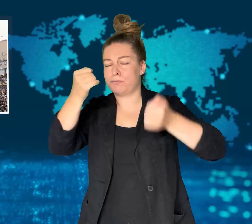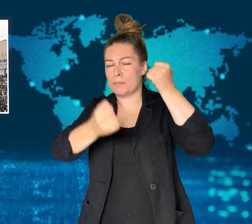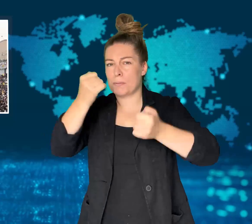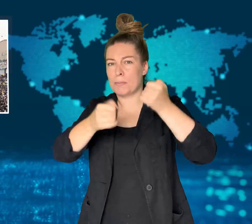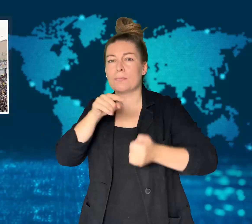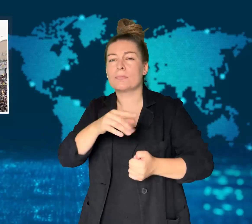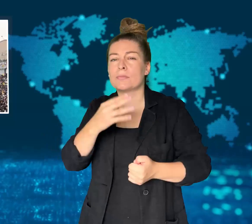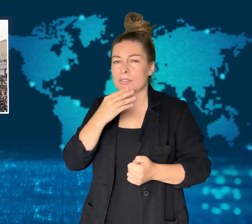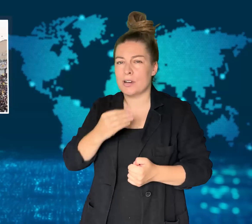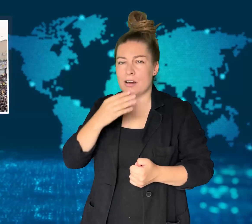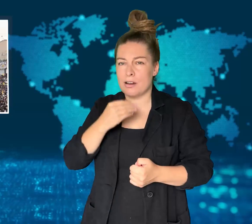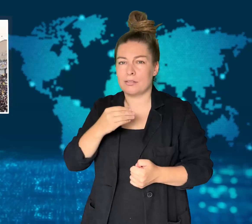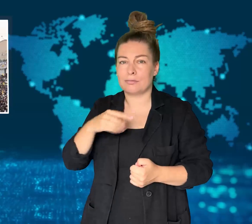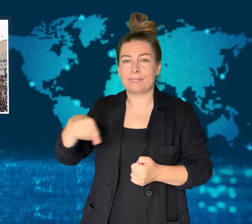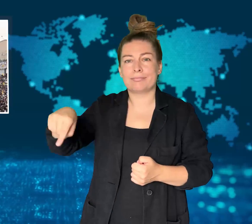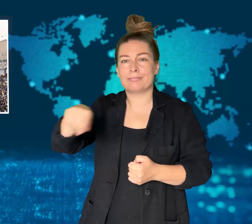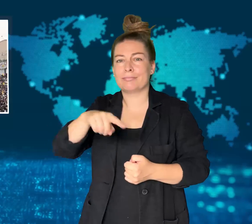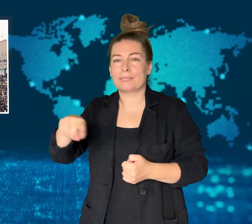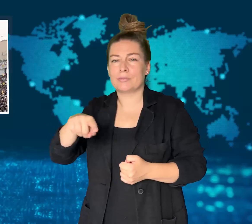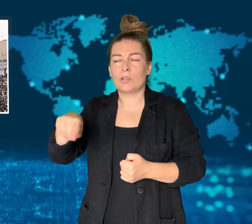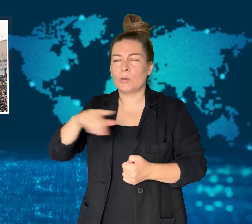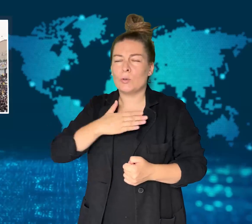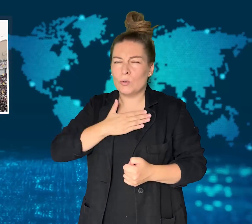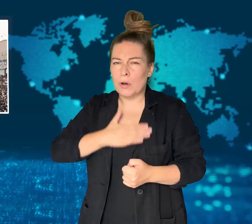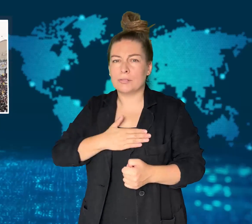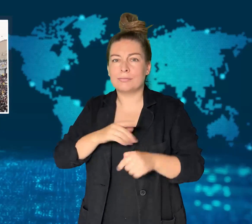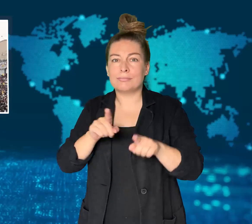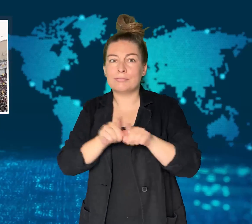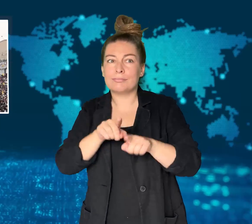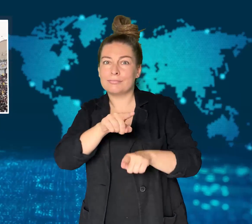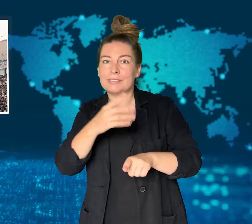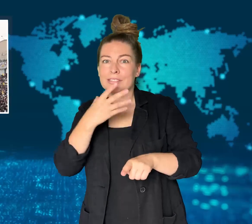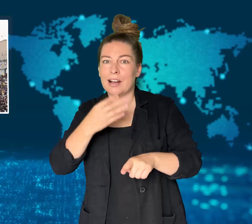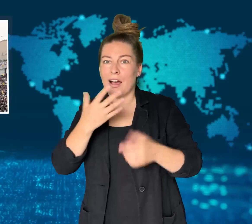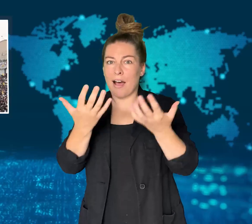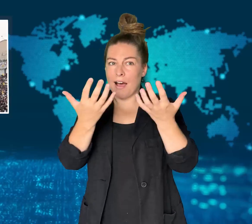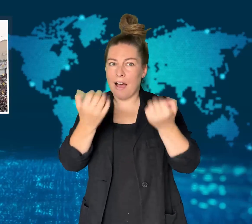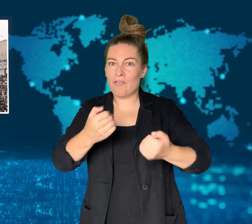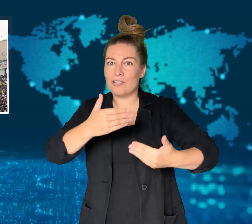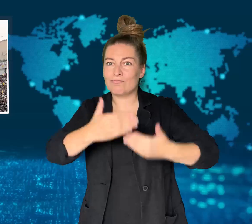The group opposes the existence of Israel and claims